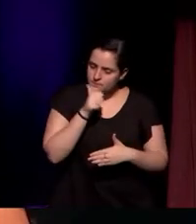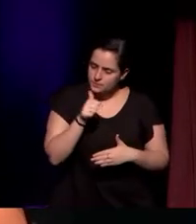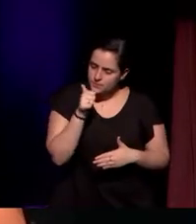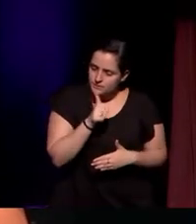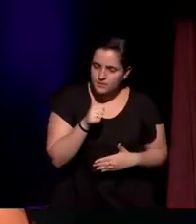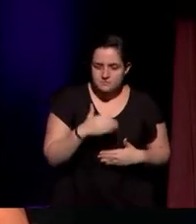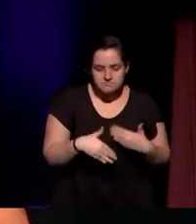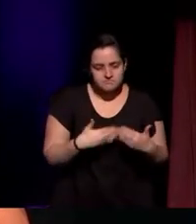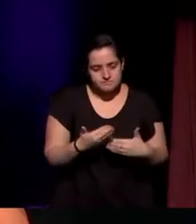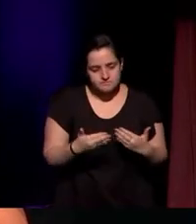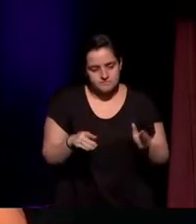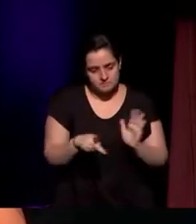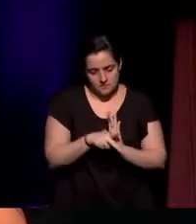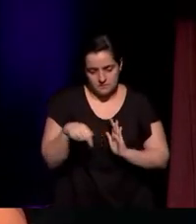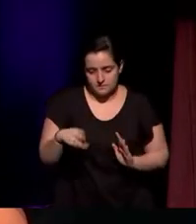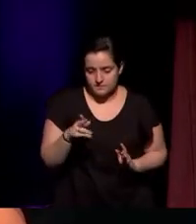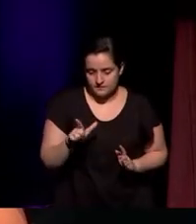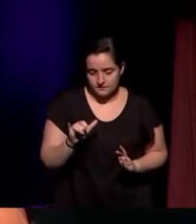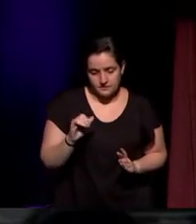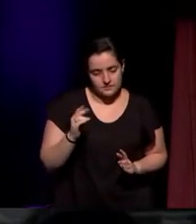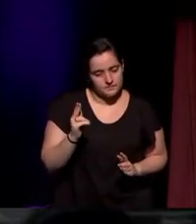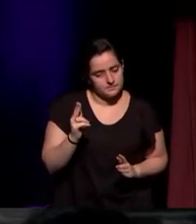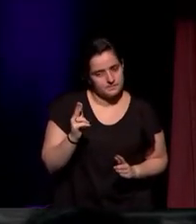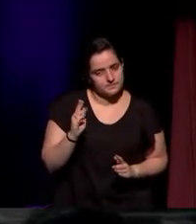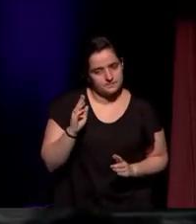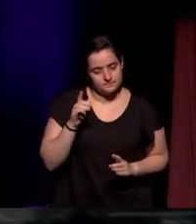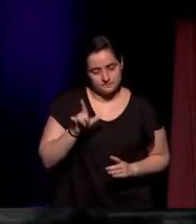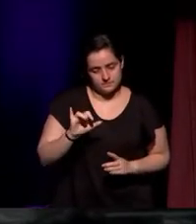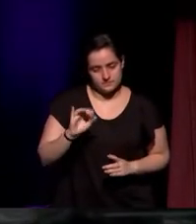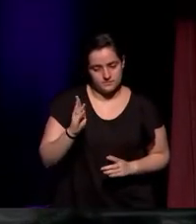unite around these social actions,